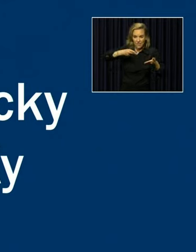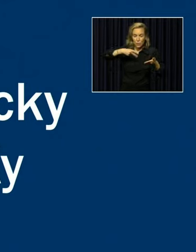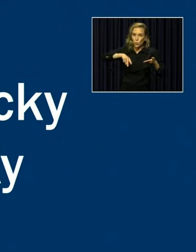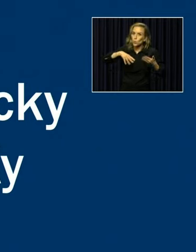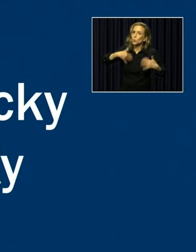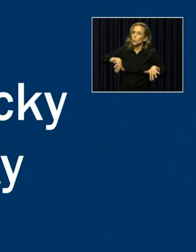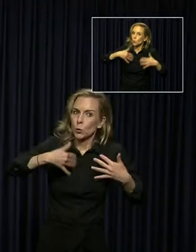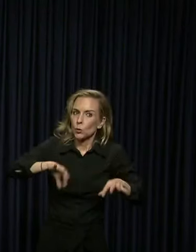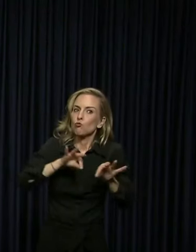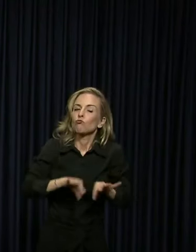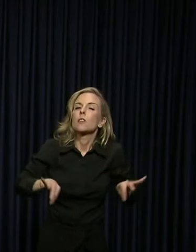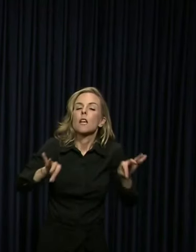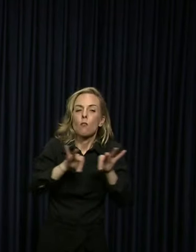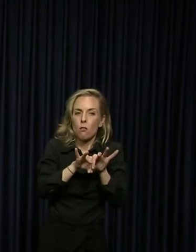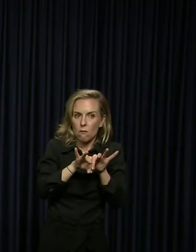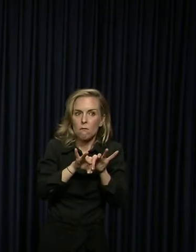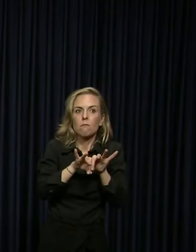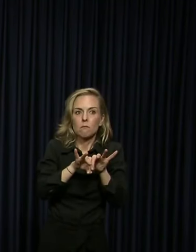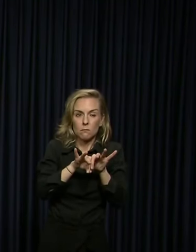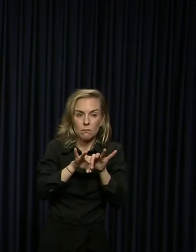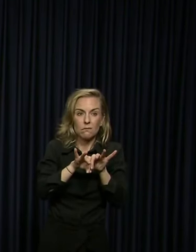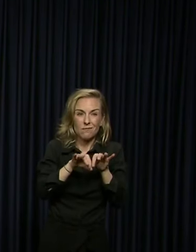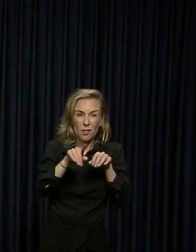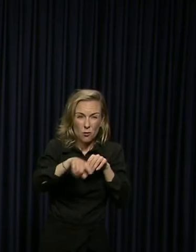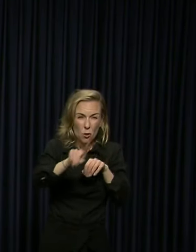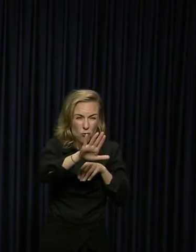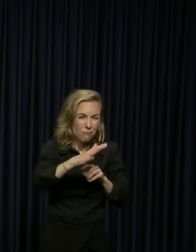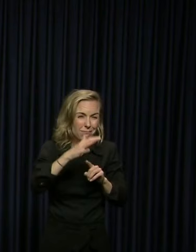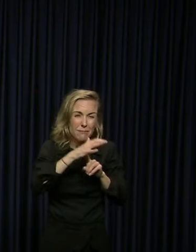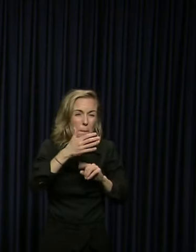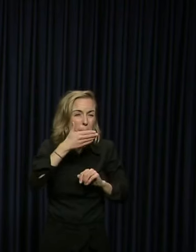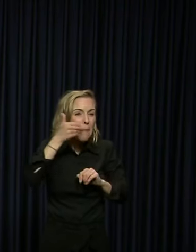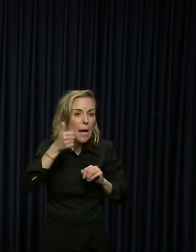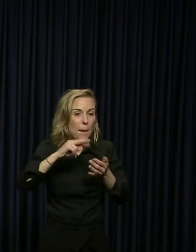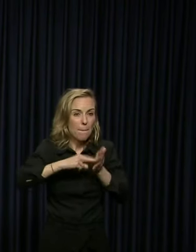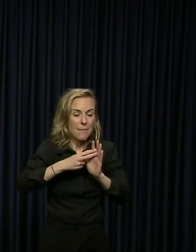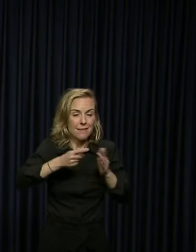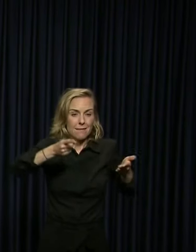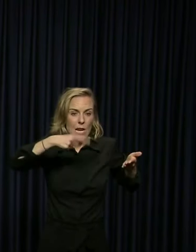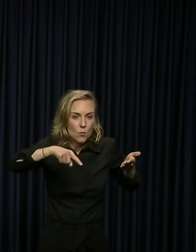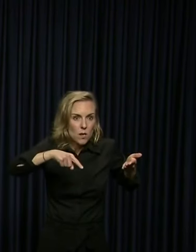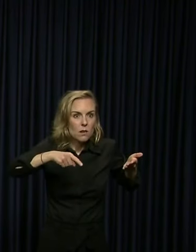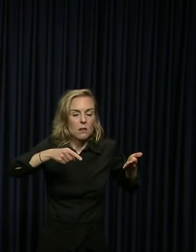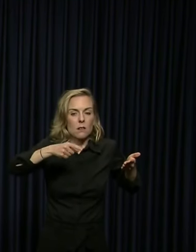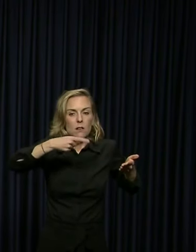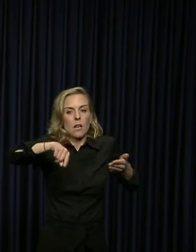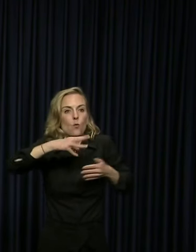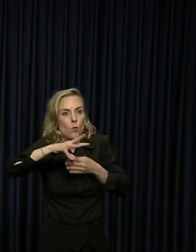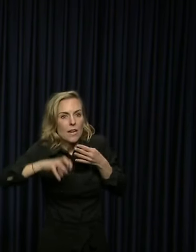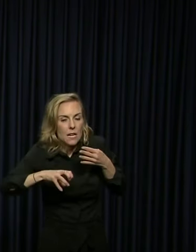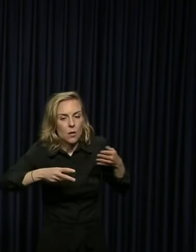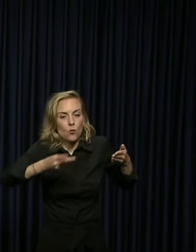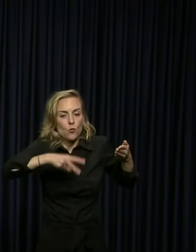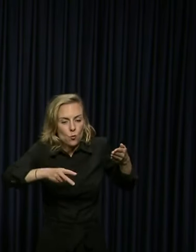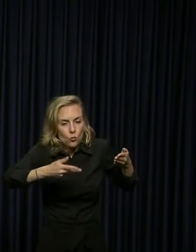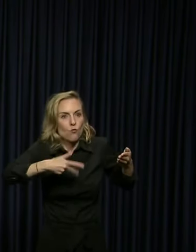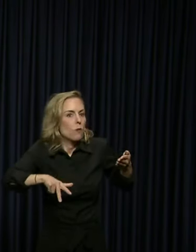YESTERDAY AIR SECOND PROJECTION, AND THIS IS FROM COVID ACT NOW.